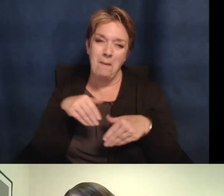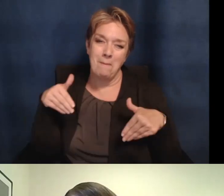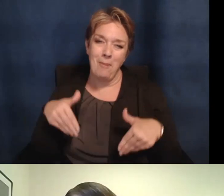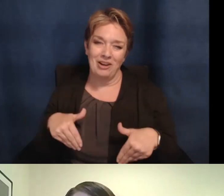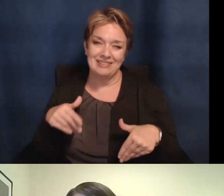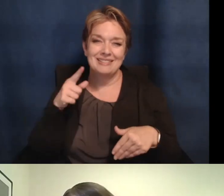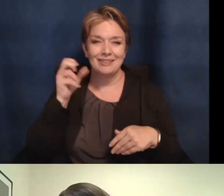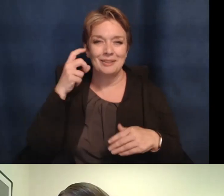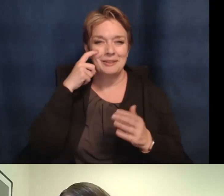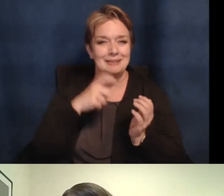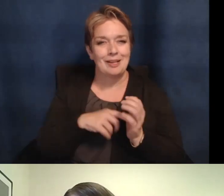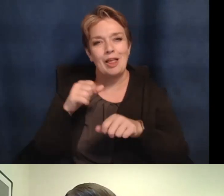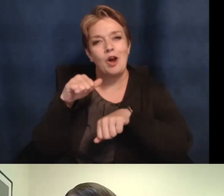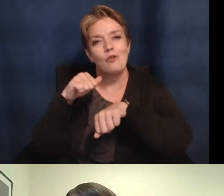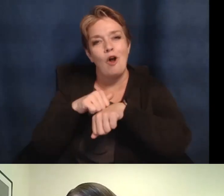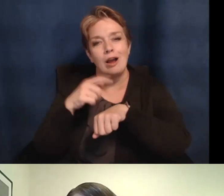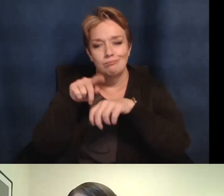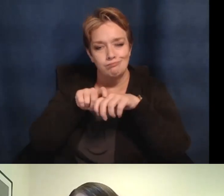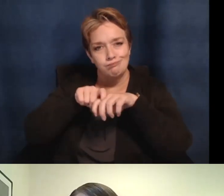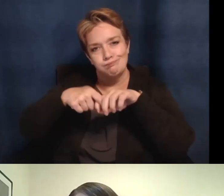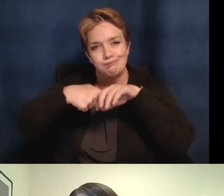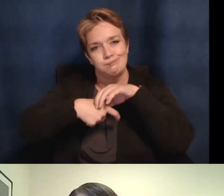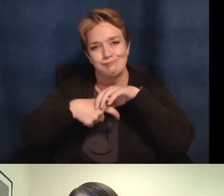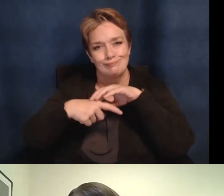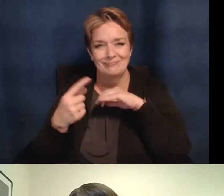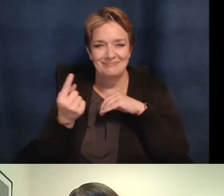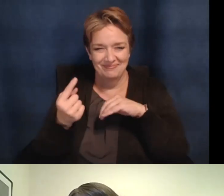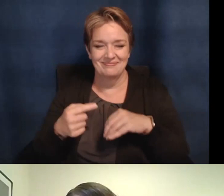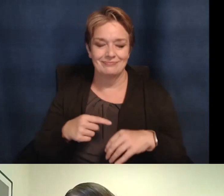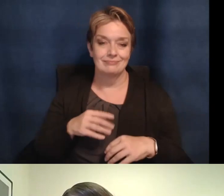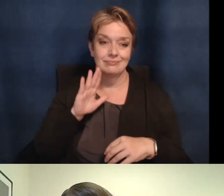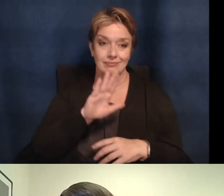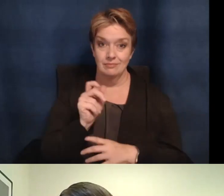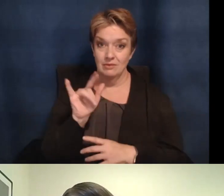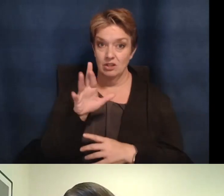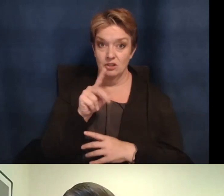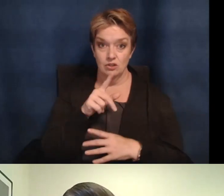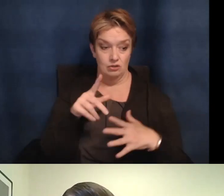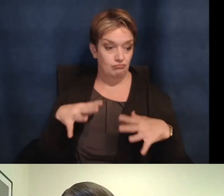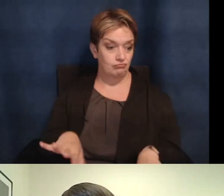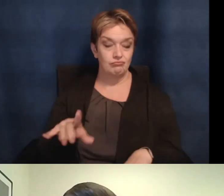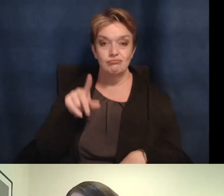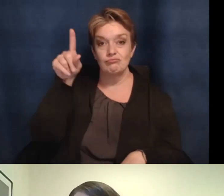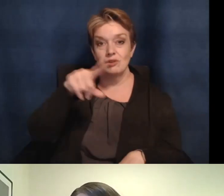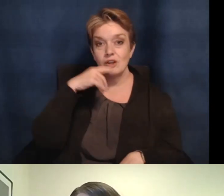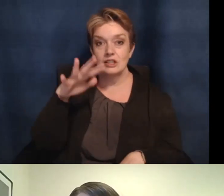a rock must have poked right through there. And those skirts she wore out in the desert, she wore camping.